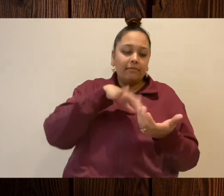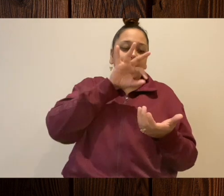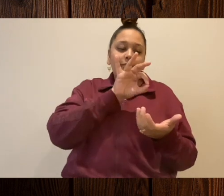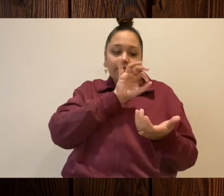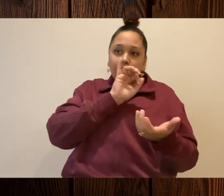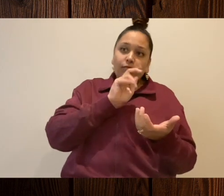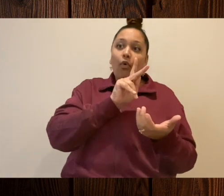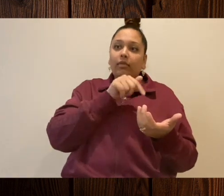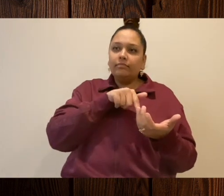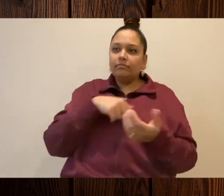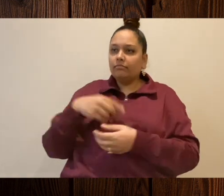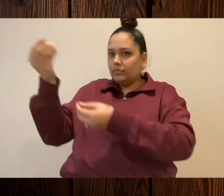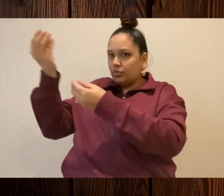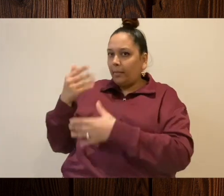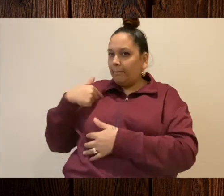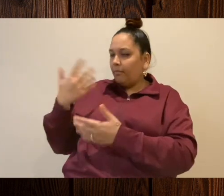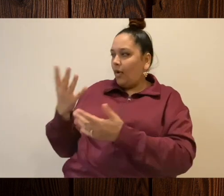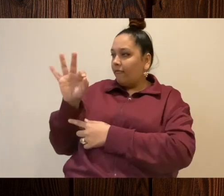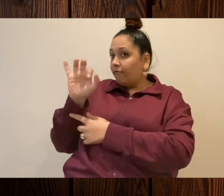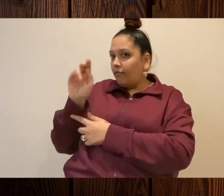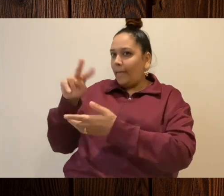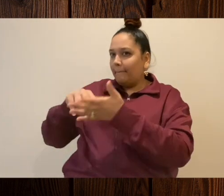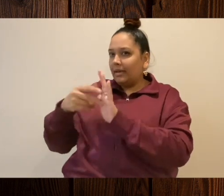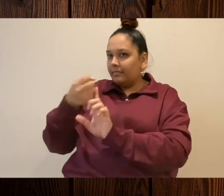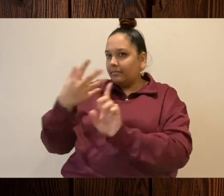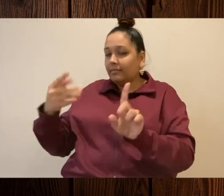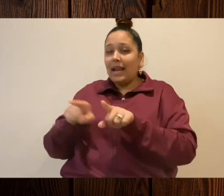I'm also Folk, I think, because of some of the lenses I